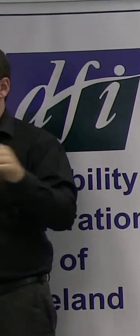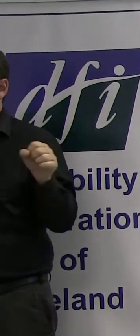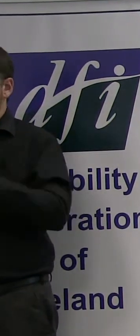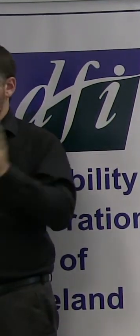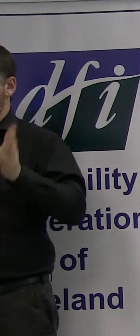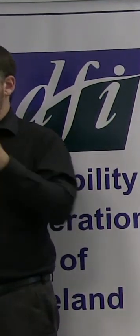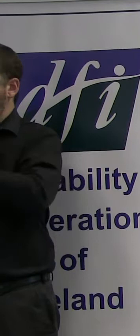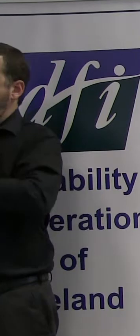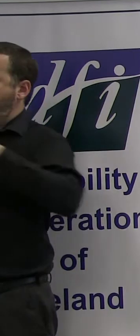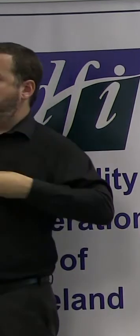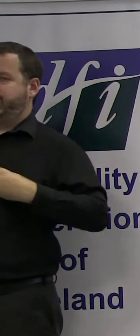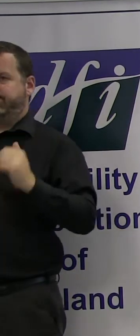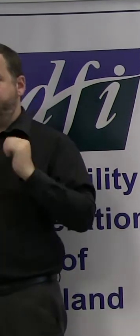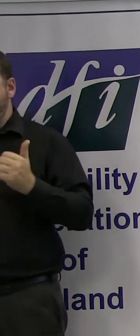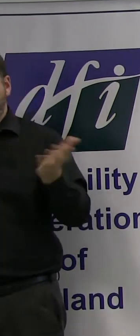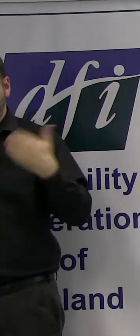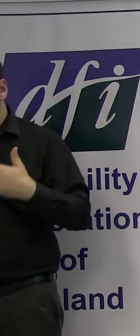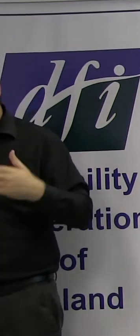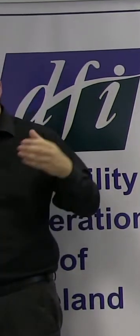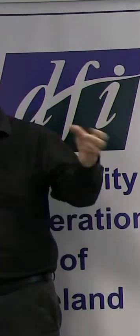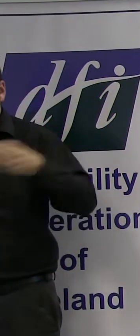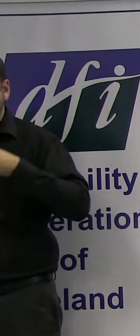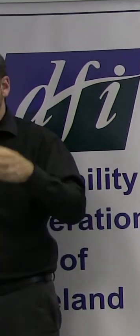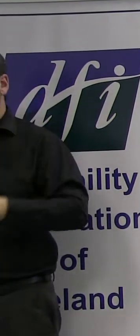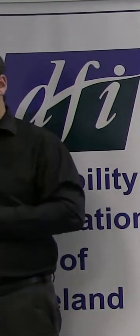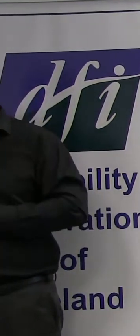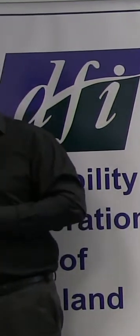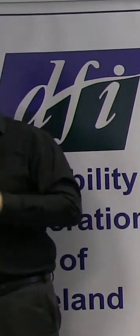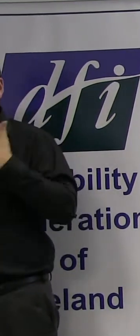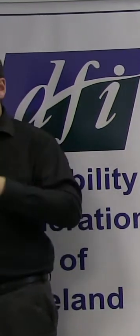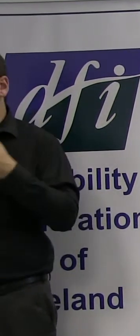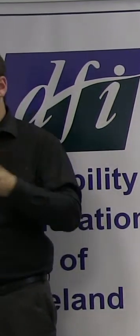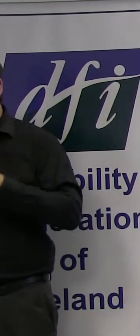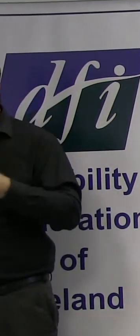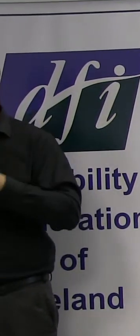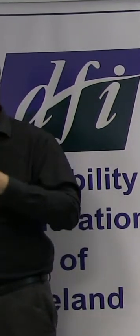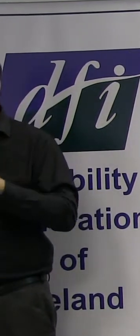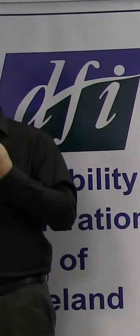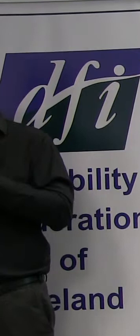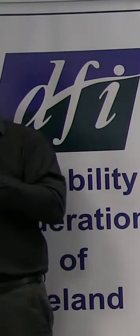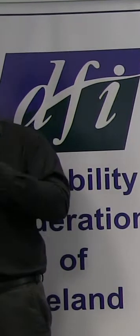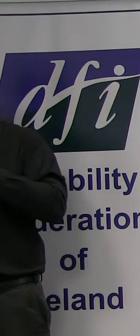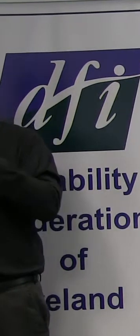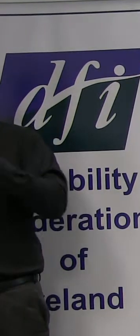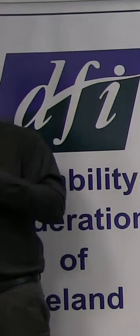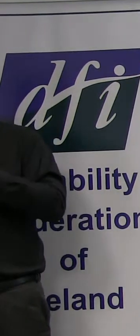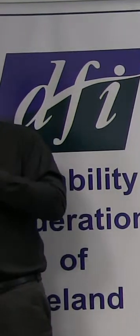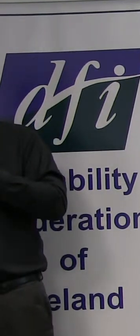started getting in bed to stop him actually do the work and probably take a few more years and because I believe our work will be done